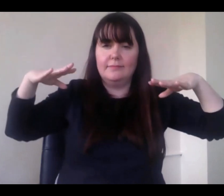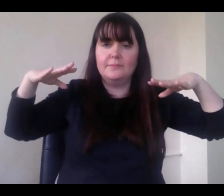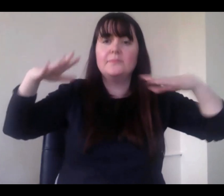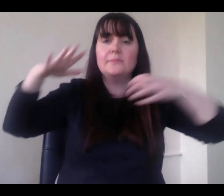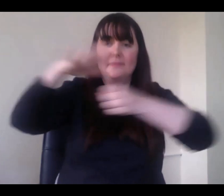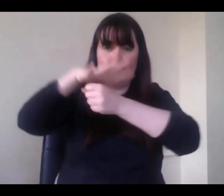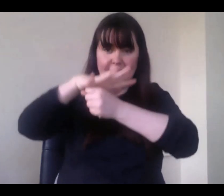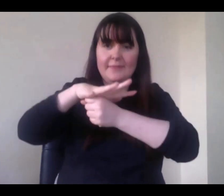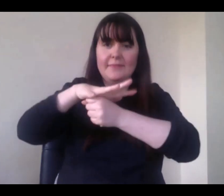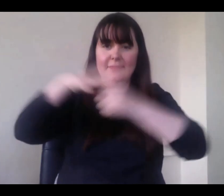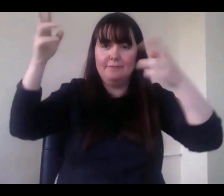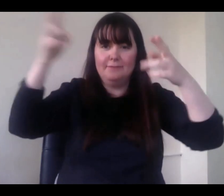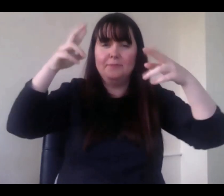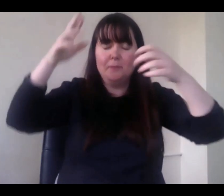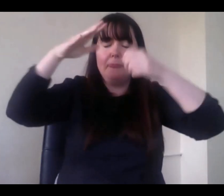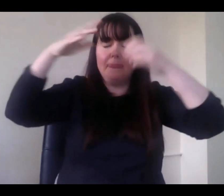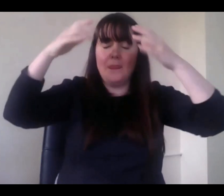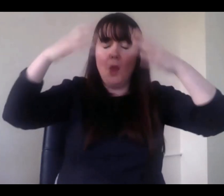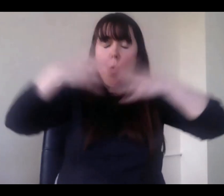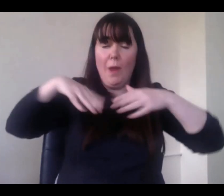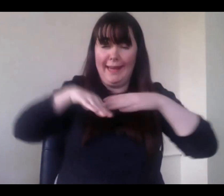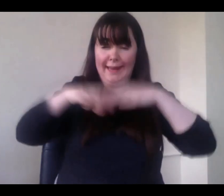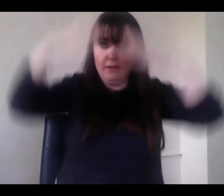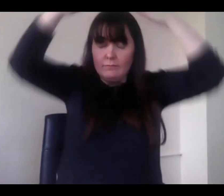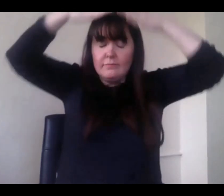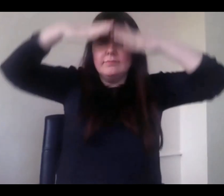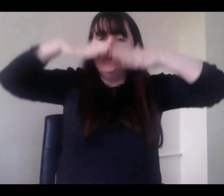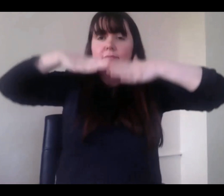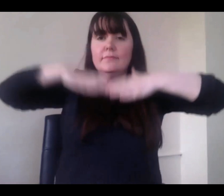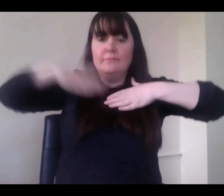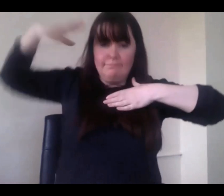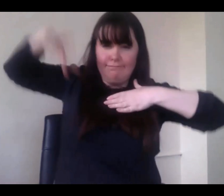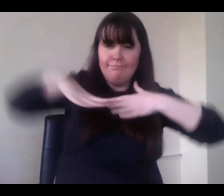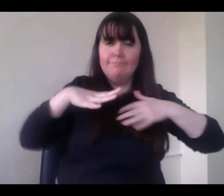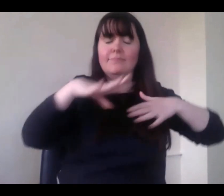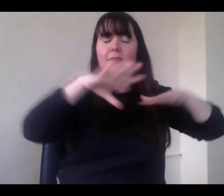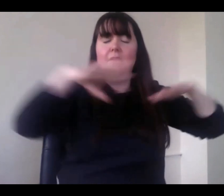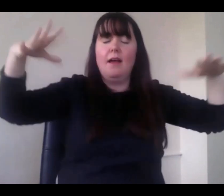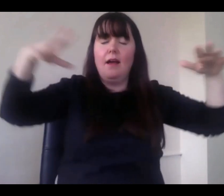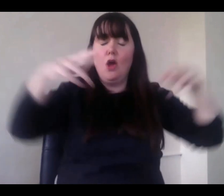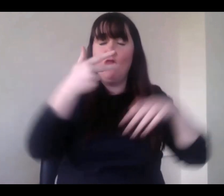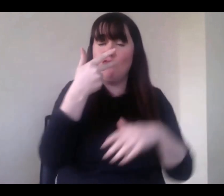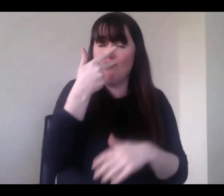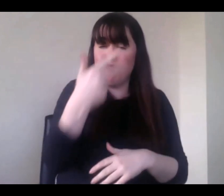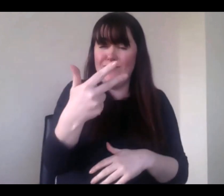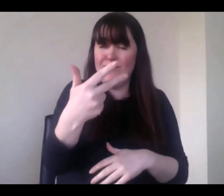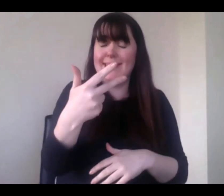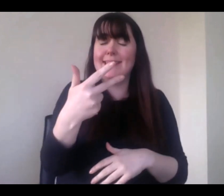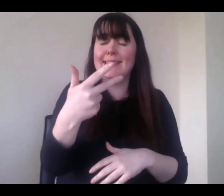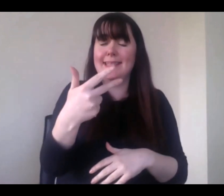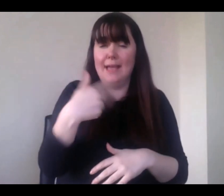oppression. This is the sign in ISL for oppression. So what we did was when we came into the auditorium